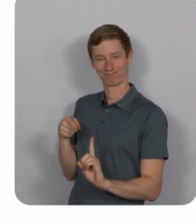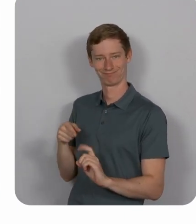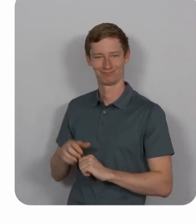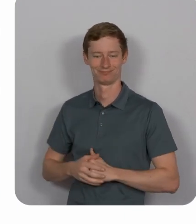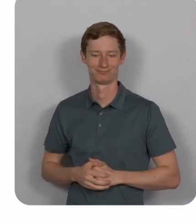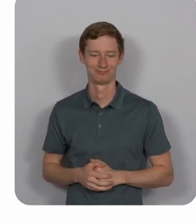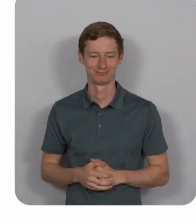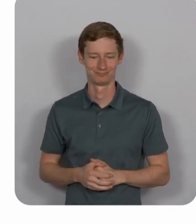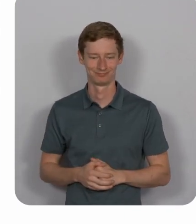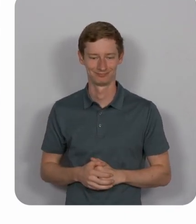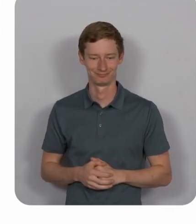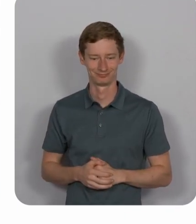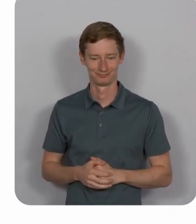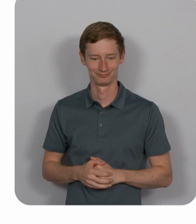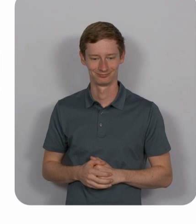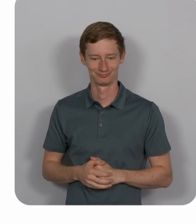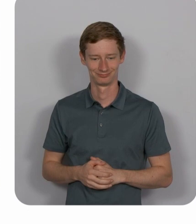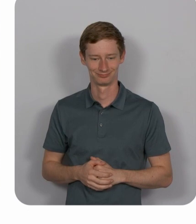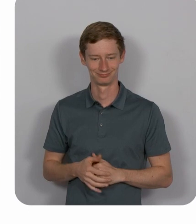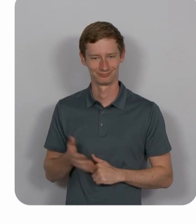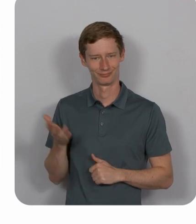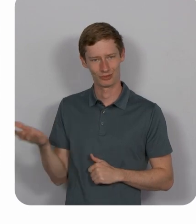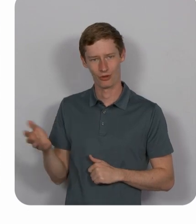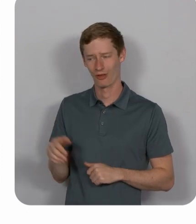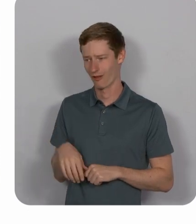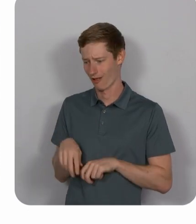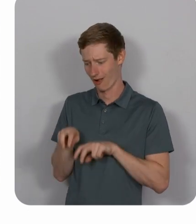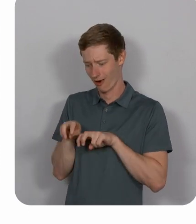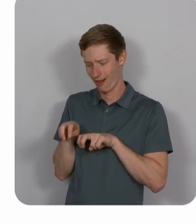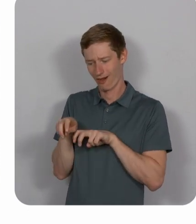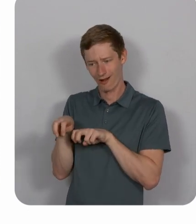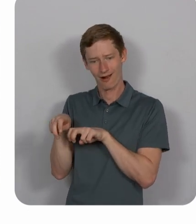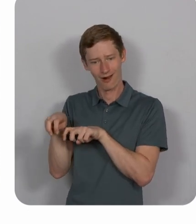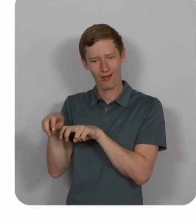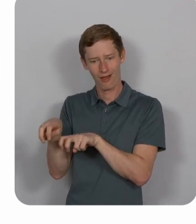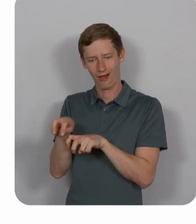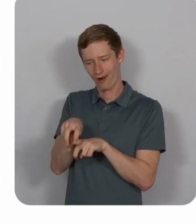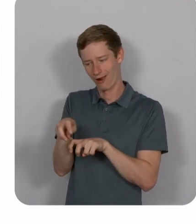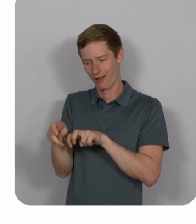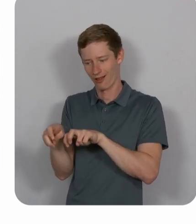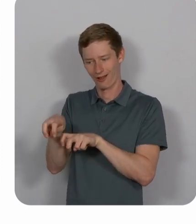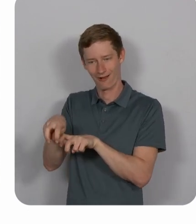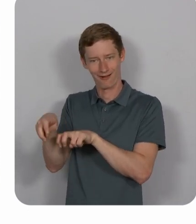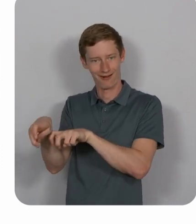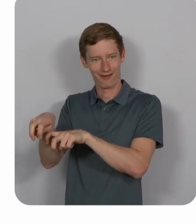You can see Lizzie walks towards the next point. Walking on different terrains,